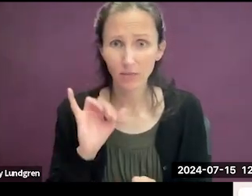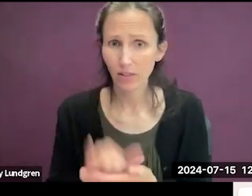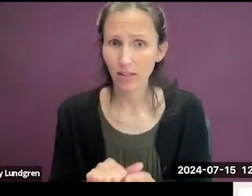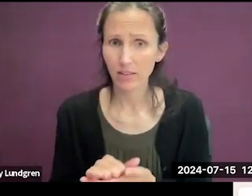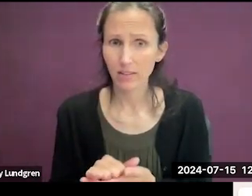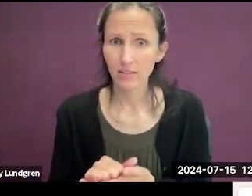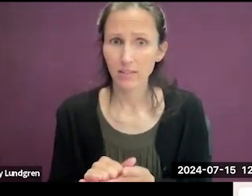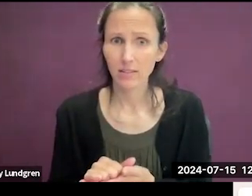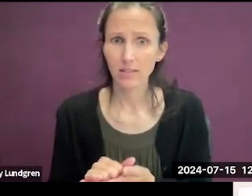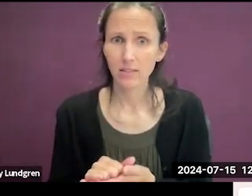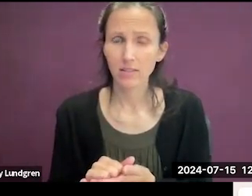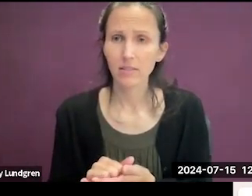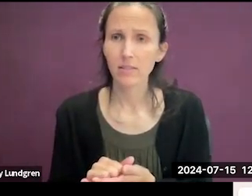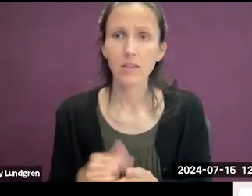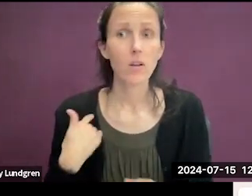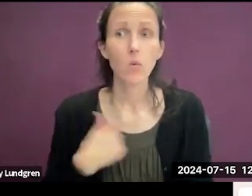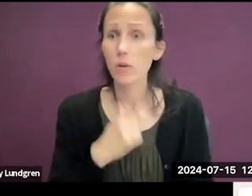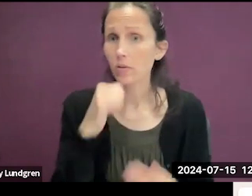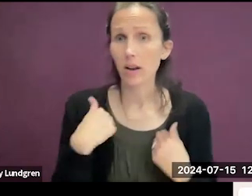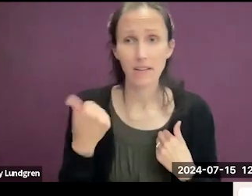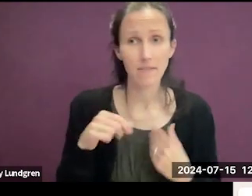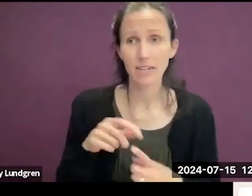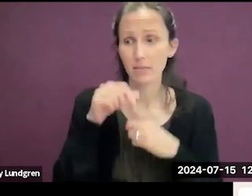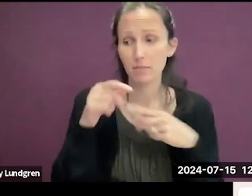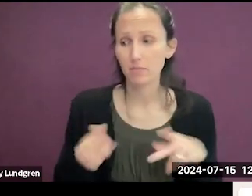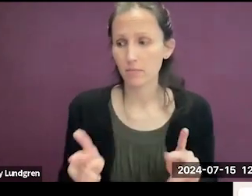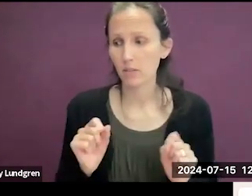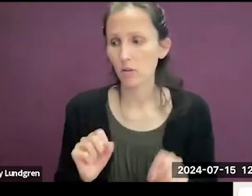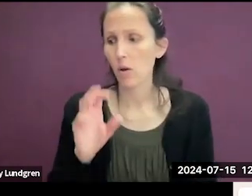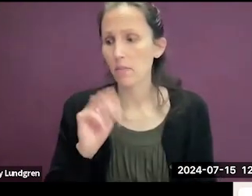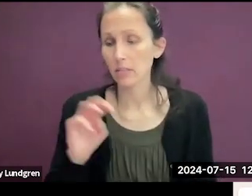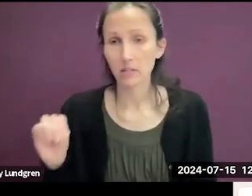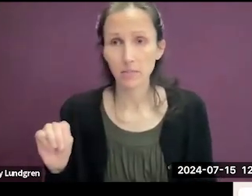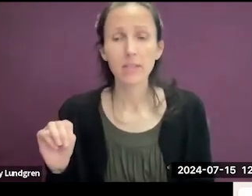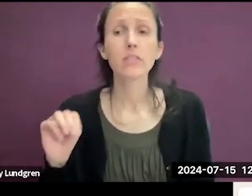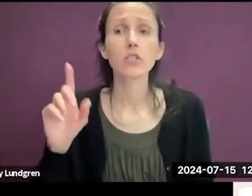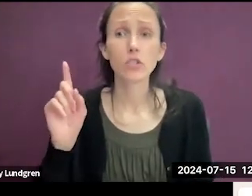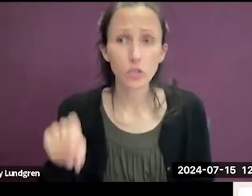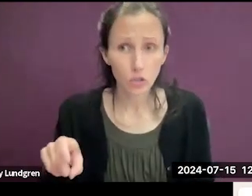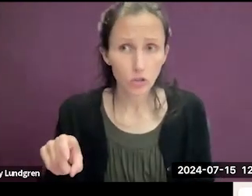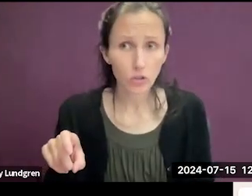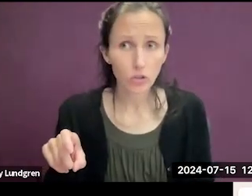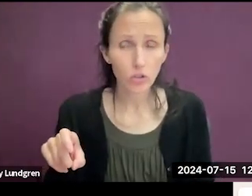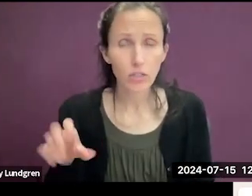We do not have any special permissions. So Michigan Medicine is definitely different.